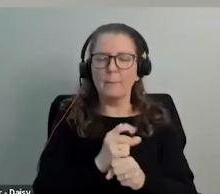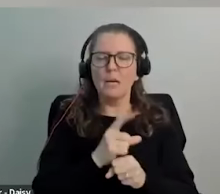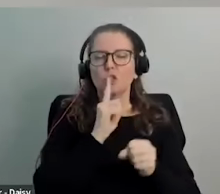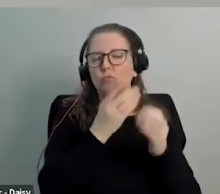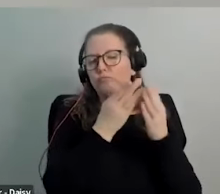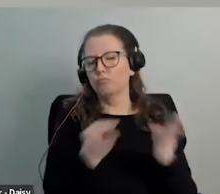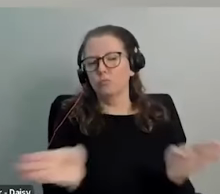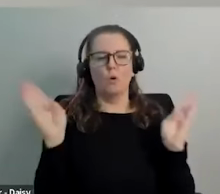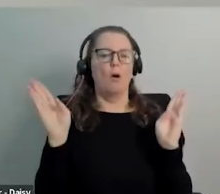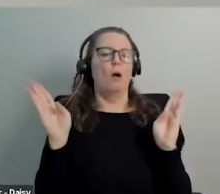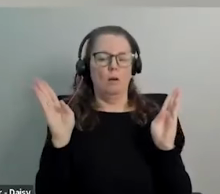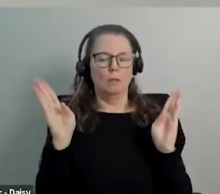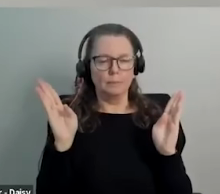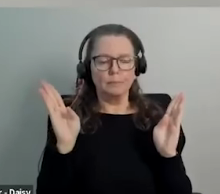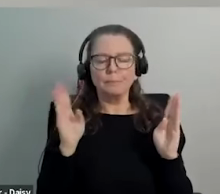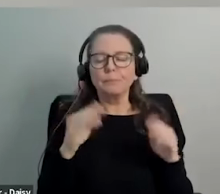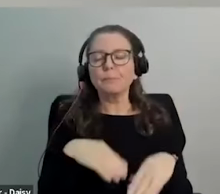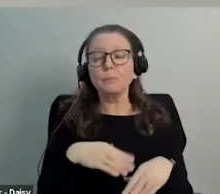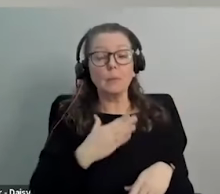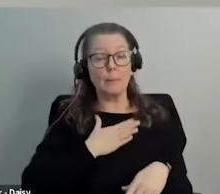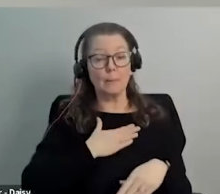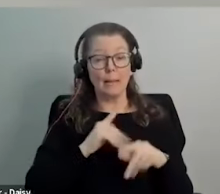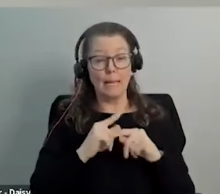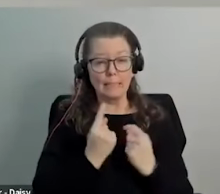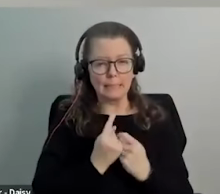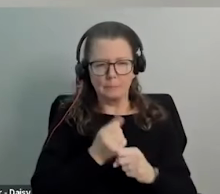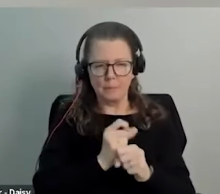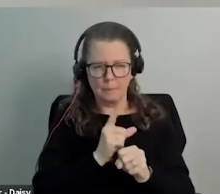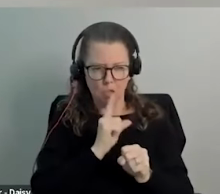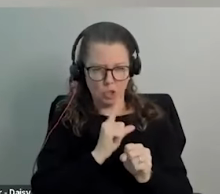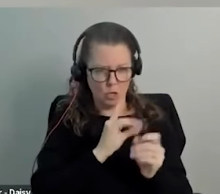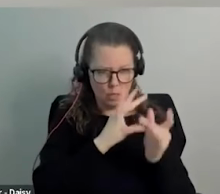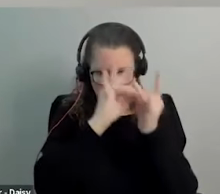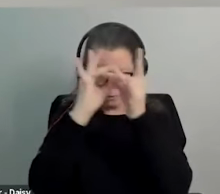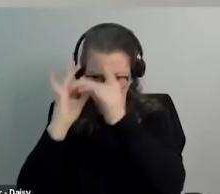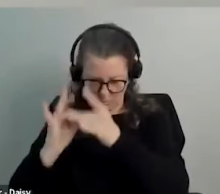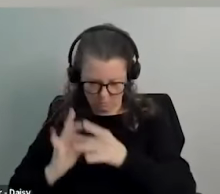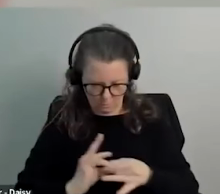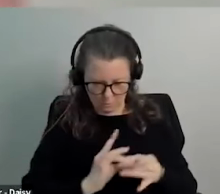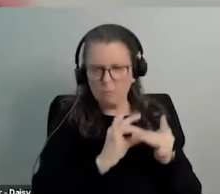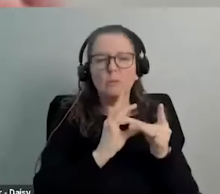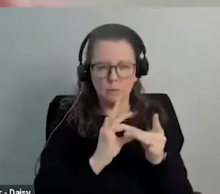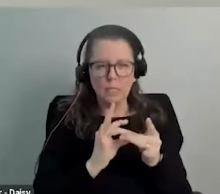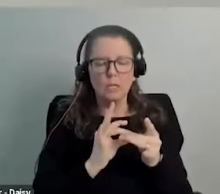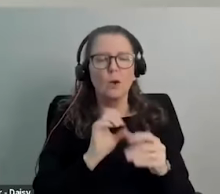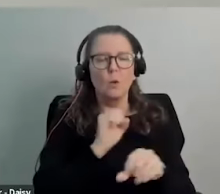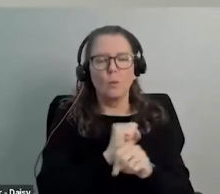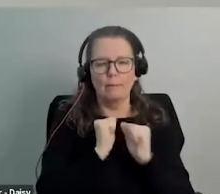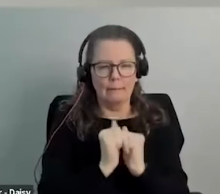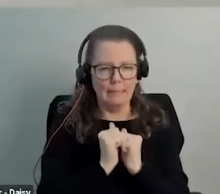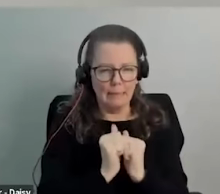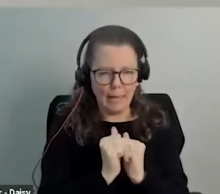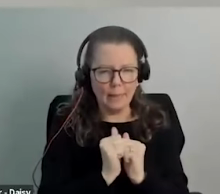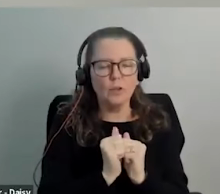But a lot of my team's role is to sort of connect the dots, and make sure that we're all working together, and we're working towards this cohesive mission